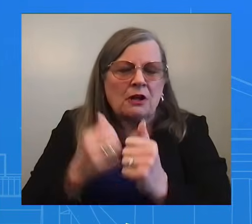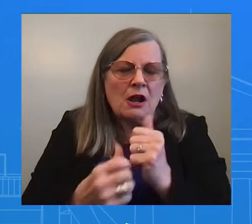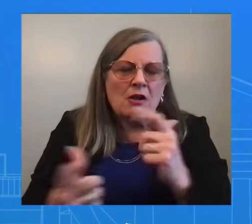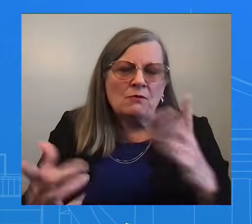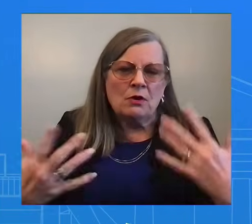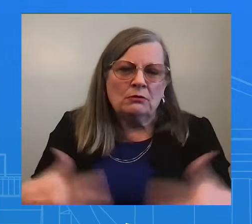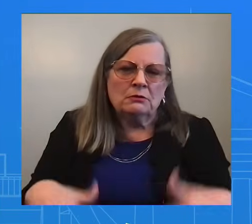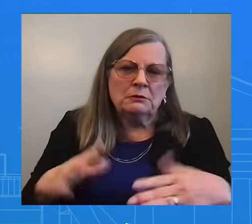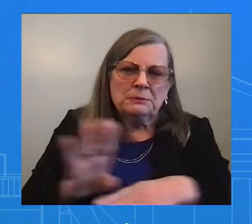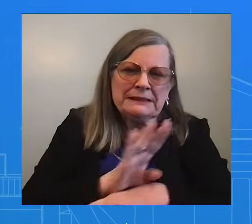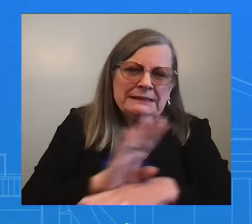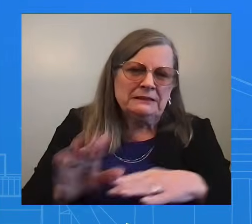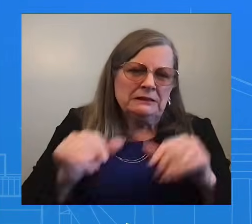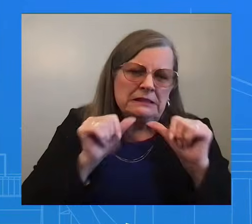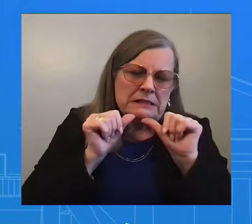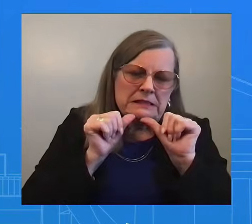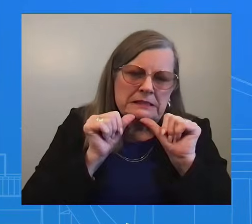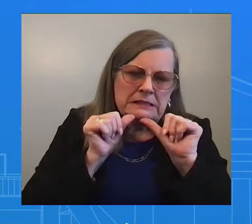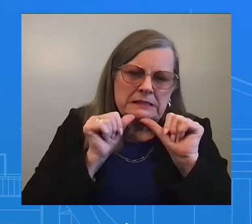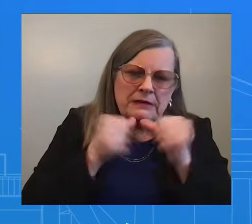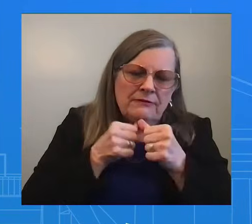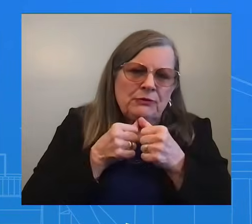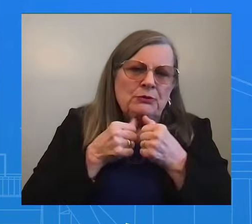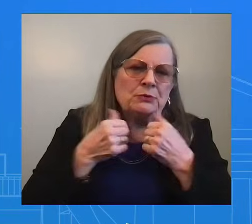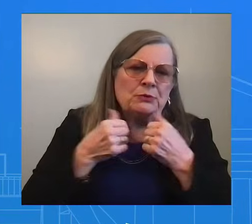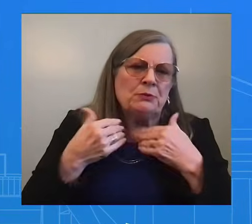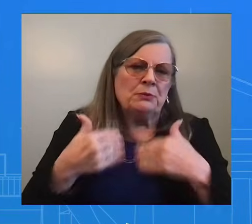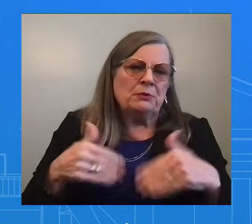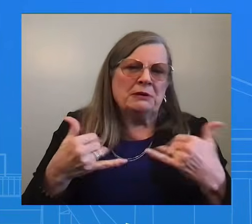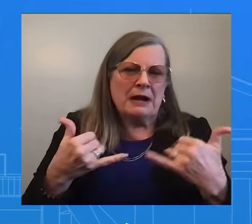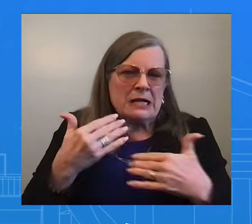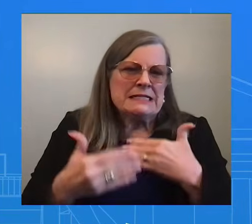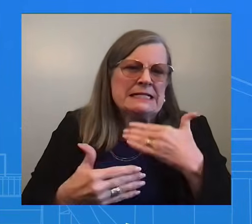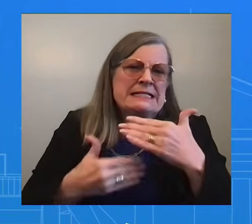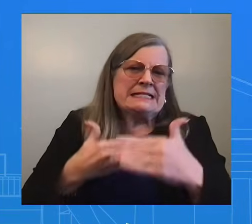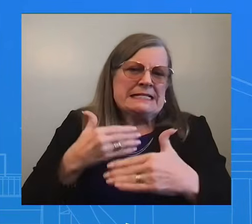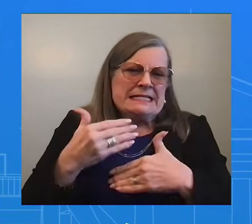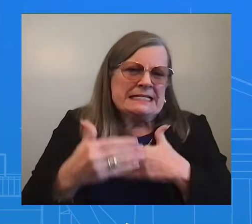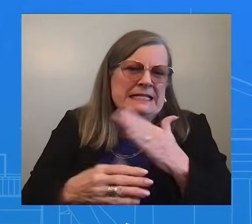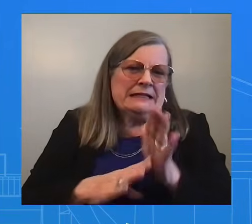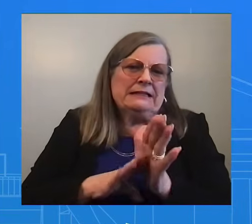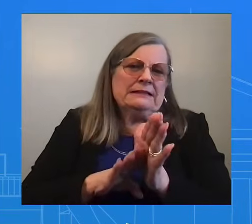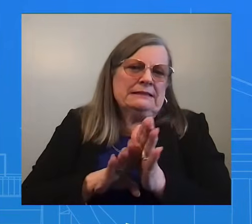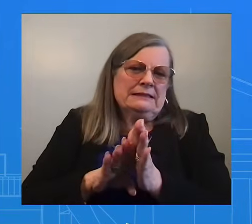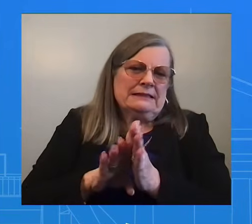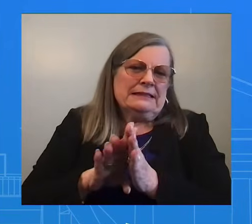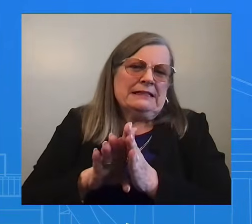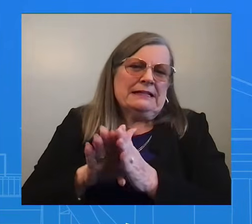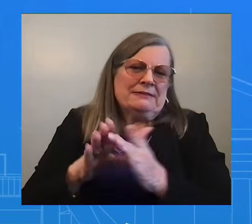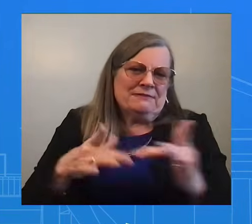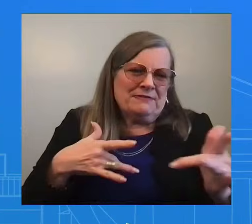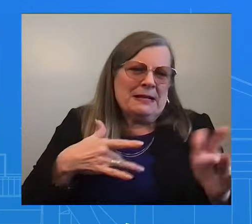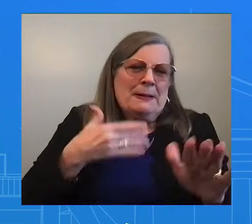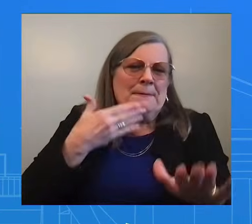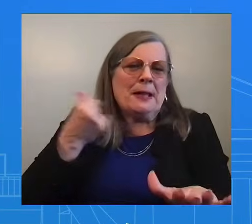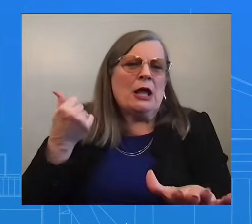to feel the accomplishments and what we've been able to do in the last three years. That's not something I say. That's something that economists have said, right?